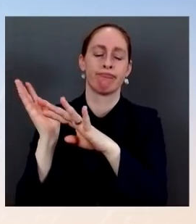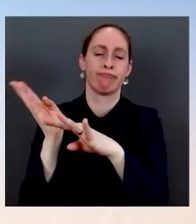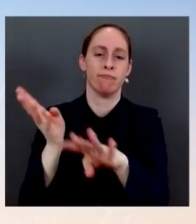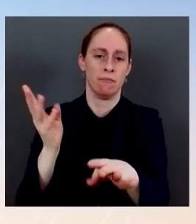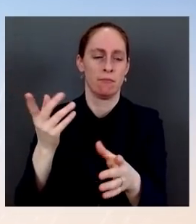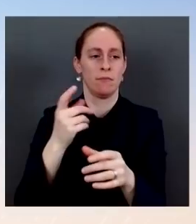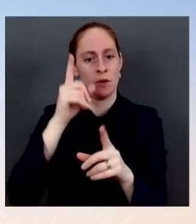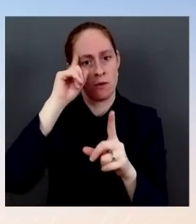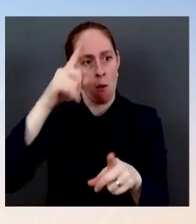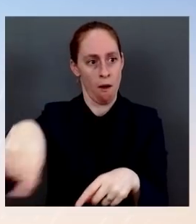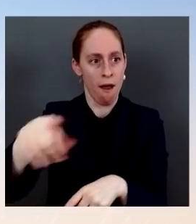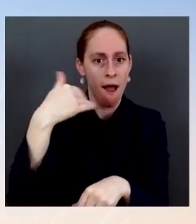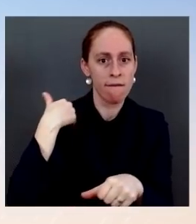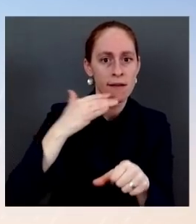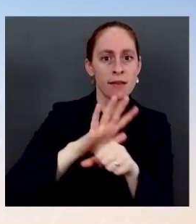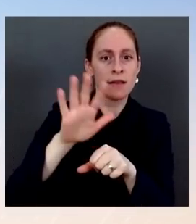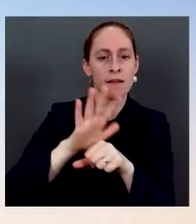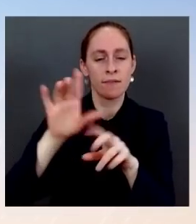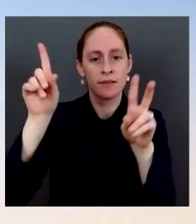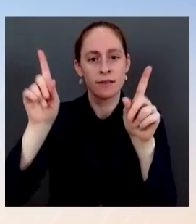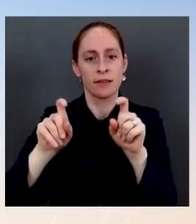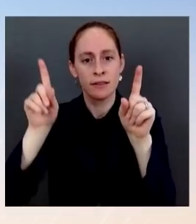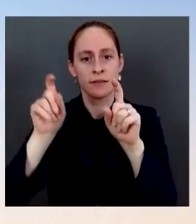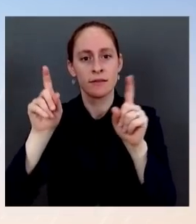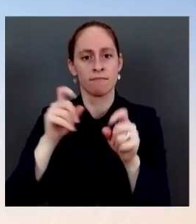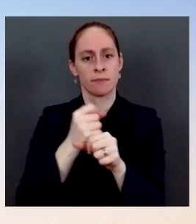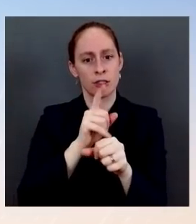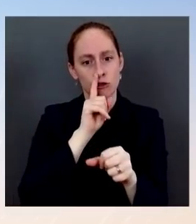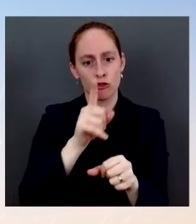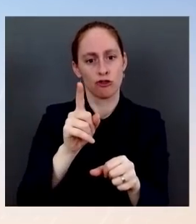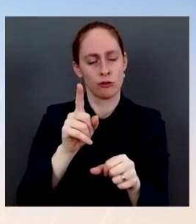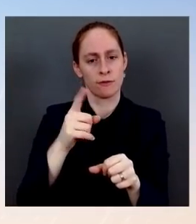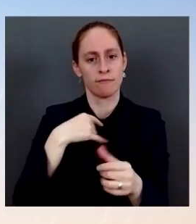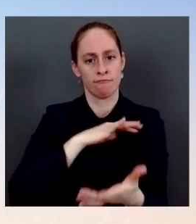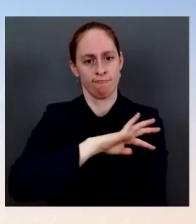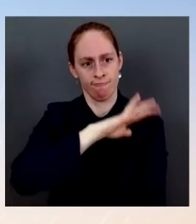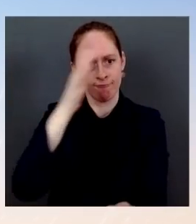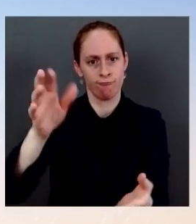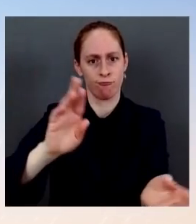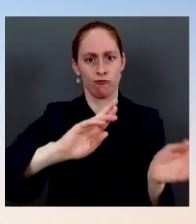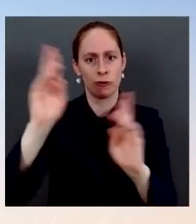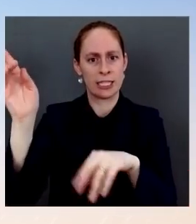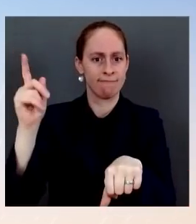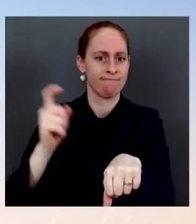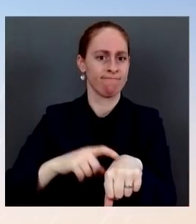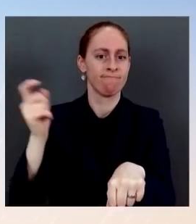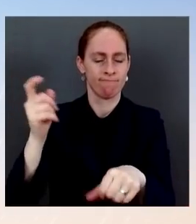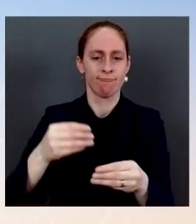[million] tests to order several months ago. So, the $3 billion investment, the use of the Defense Production Act,